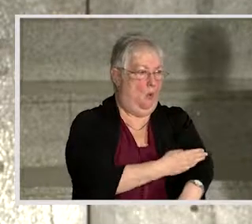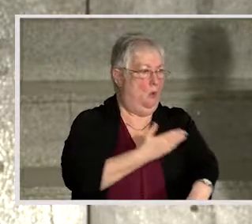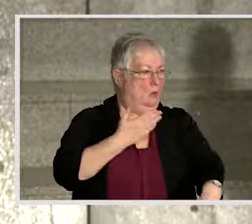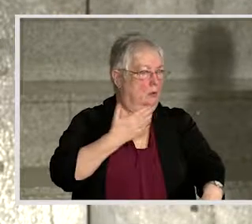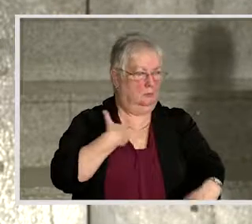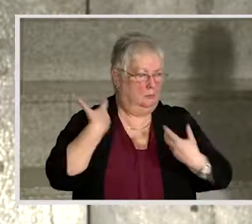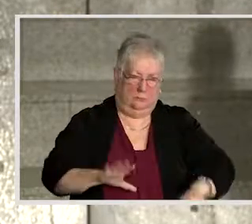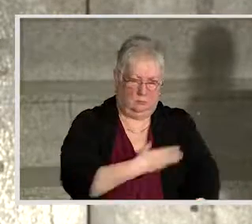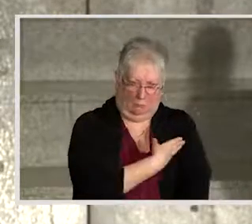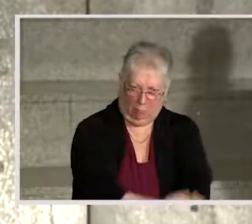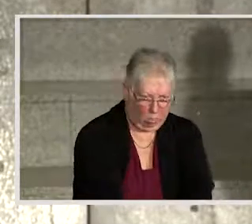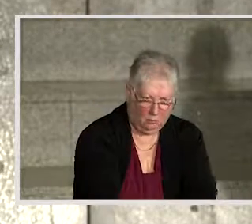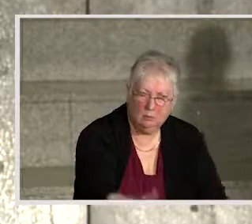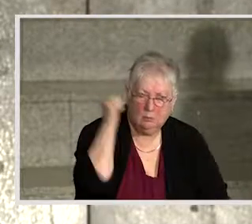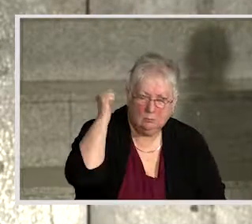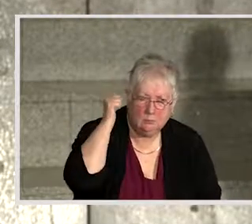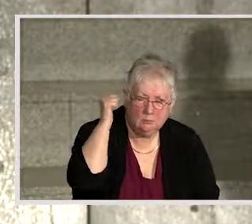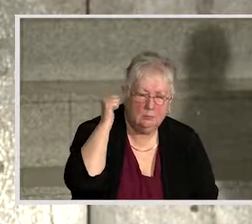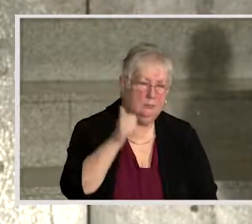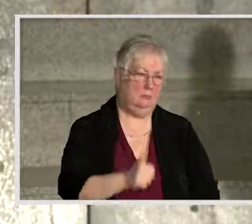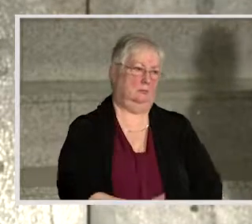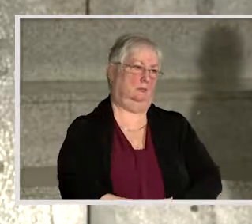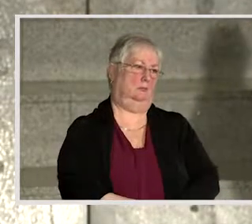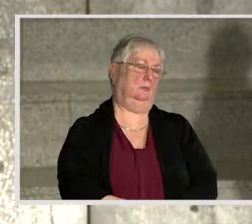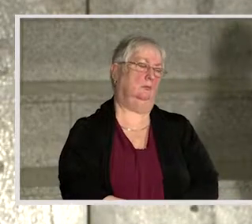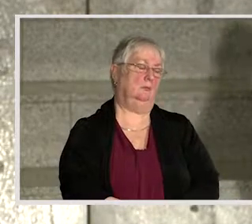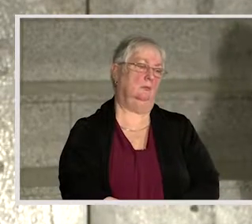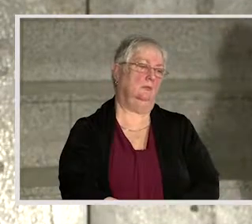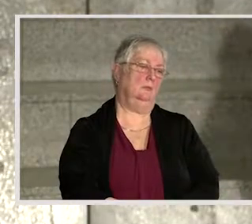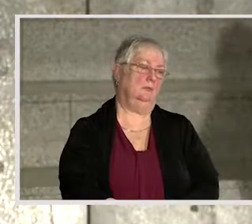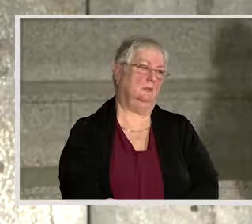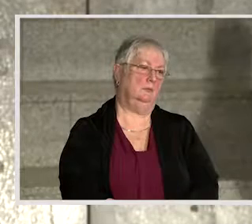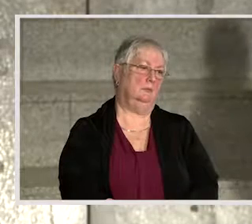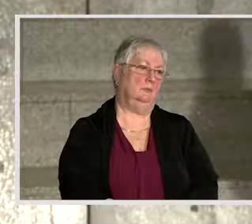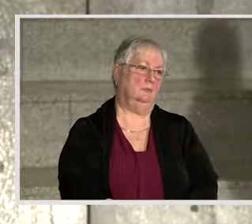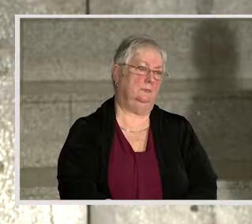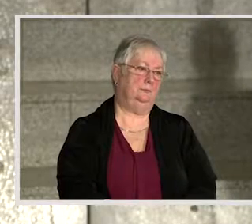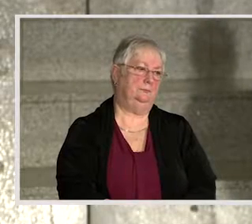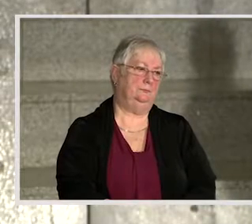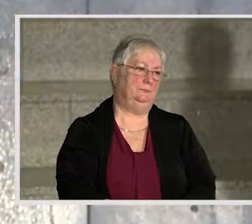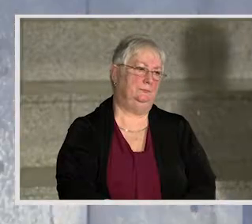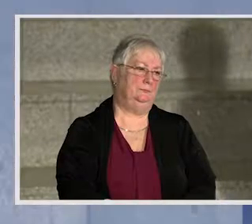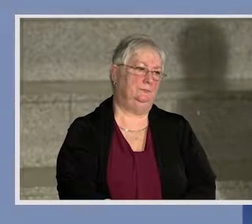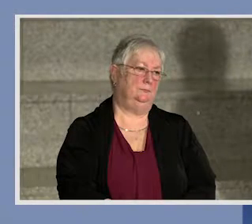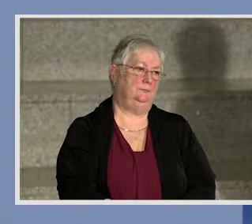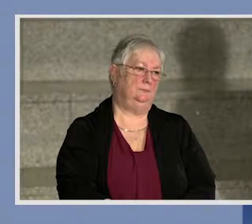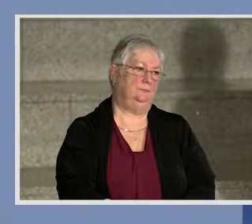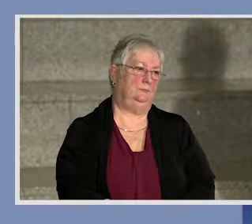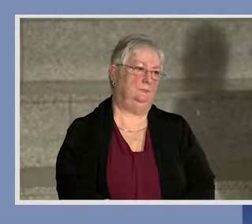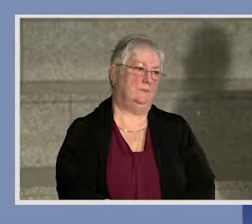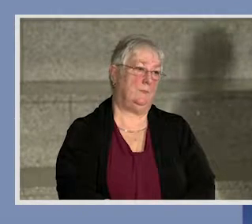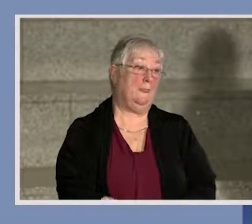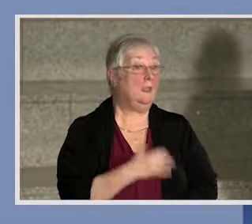NOT BE INVERTED. PUBLIC SAFETY, OVER THE PAST TWO